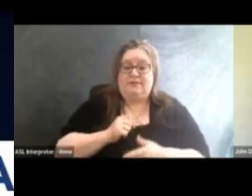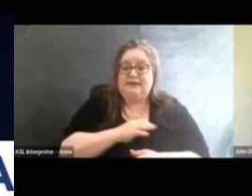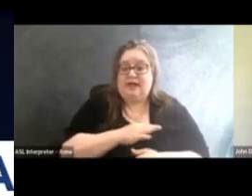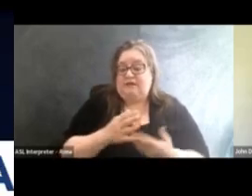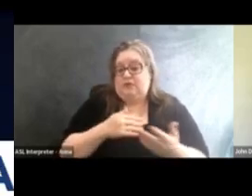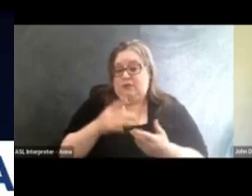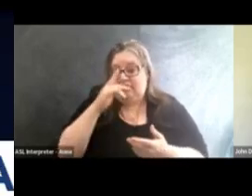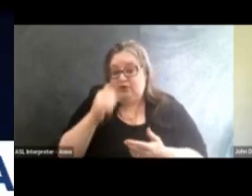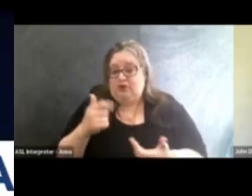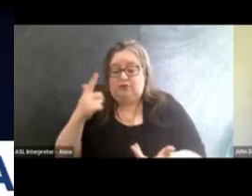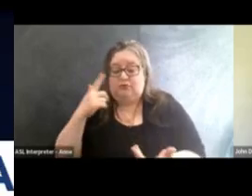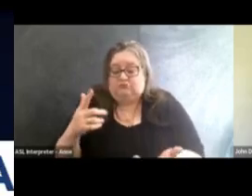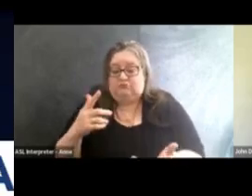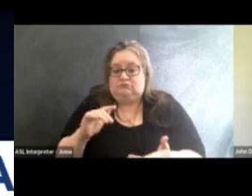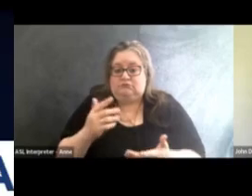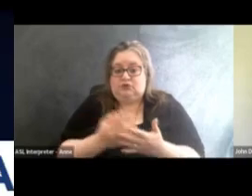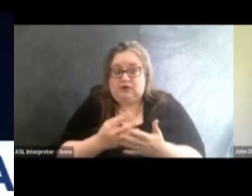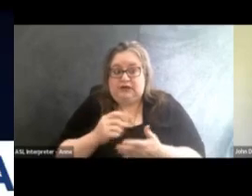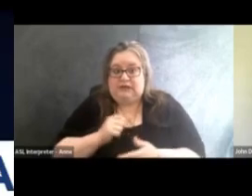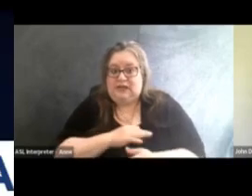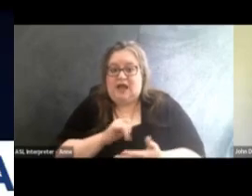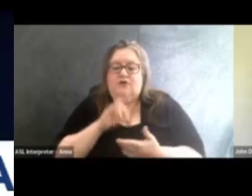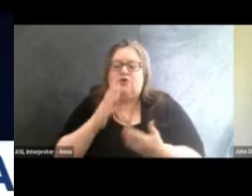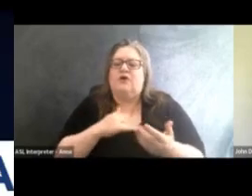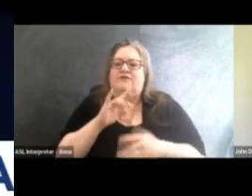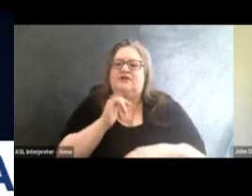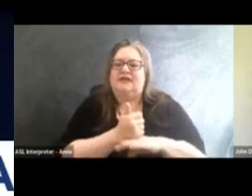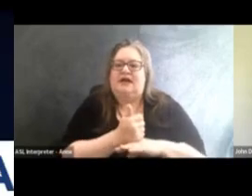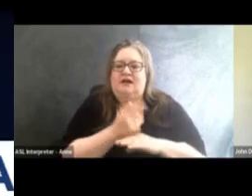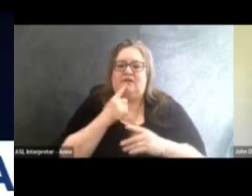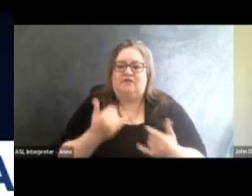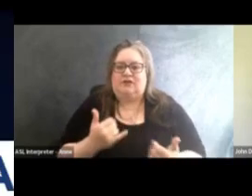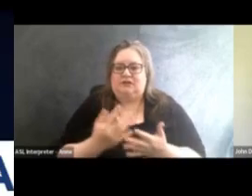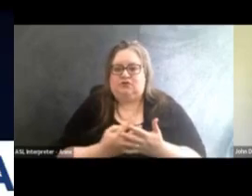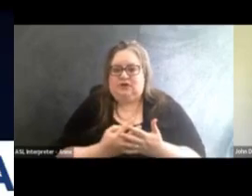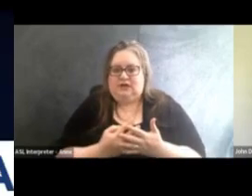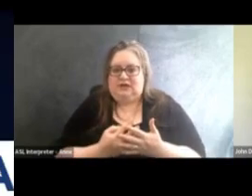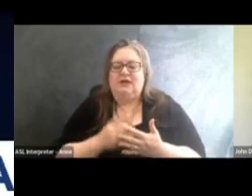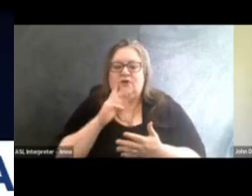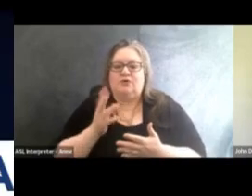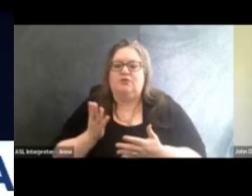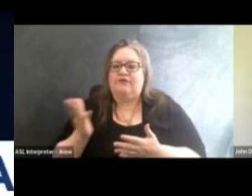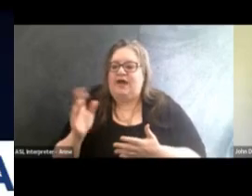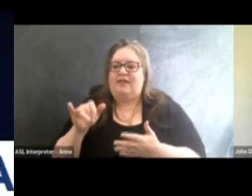screening staff who, whoever set the set up, them up for the screening. It provides that person with the same